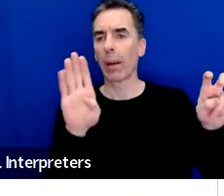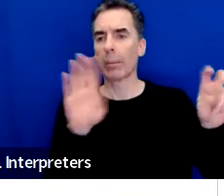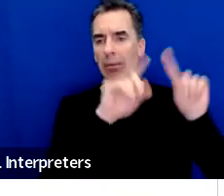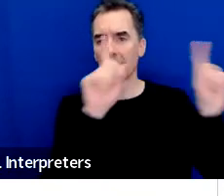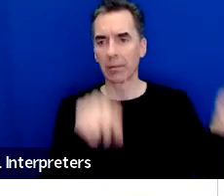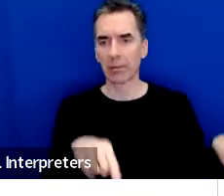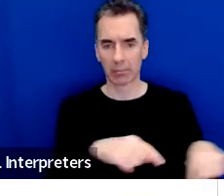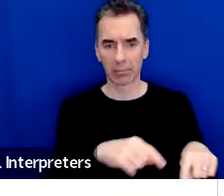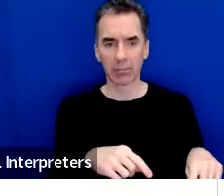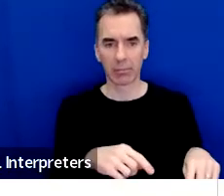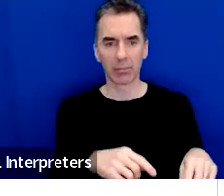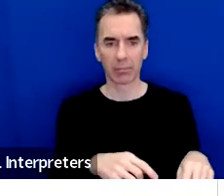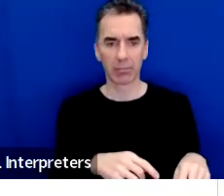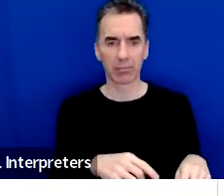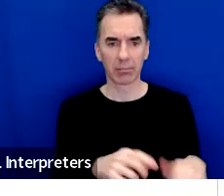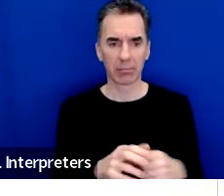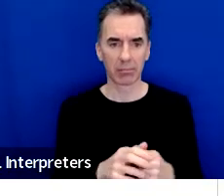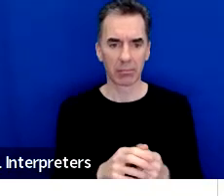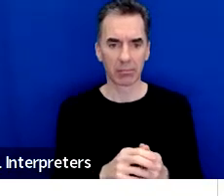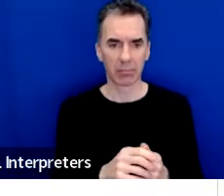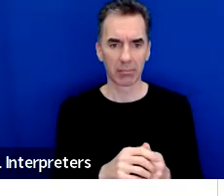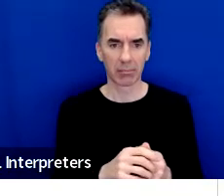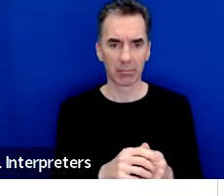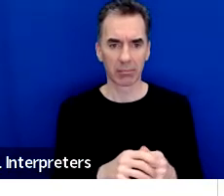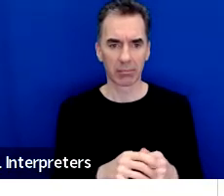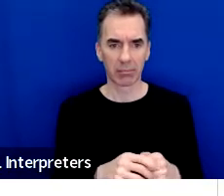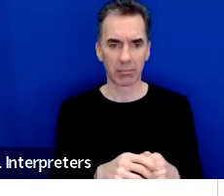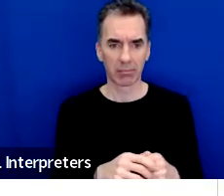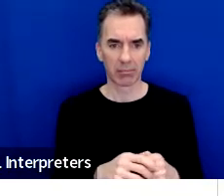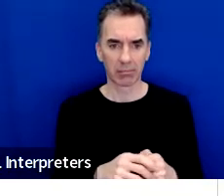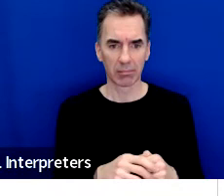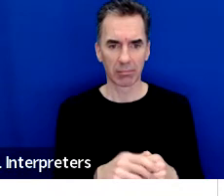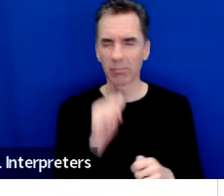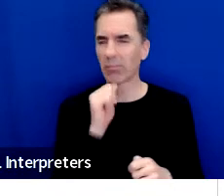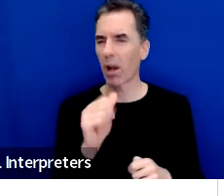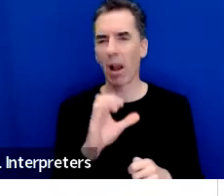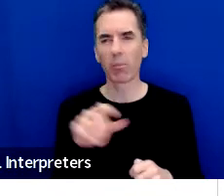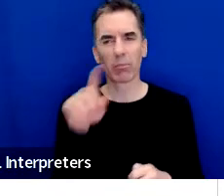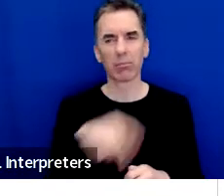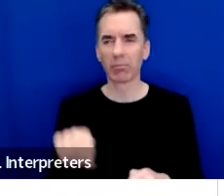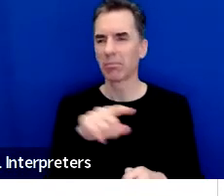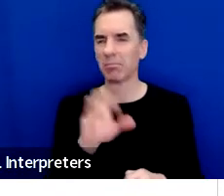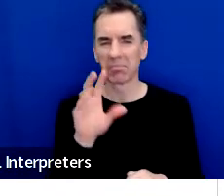It's just, you know, I mean, it's everywhere. It's just facts. I did embed a couple of YouTube videos.